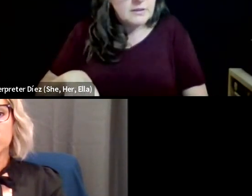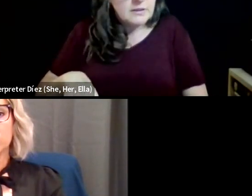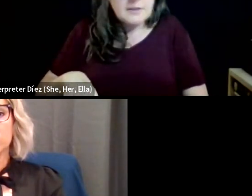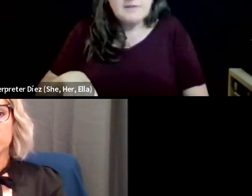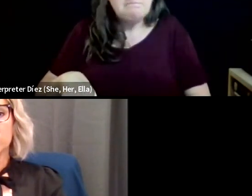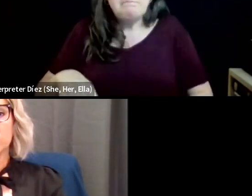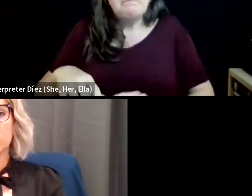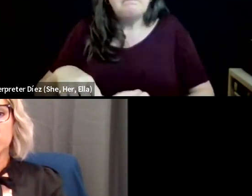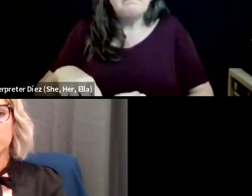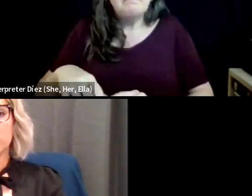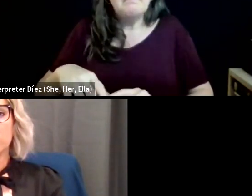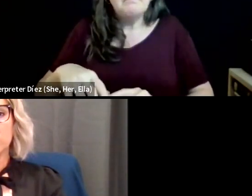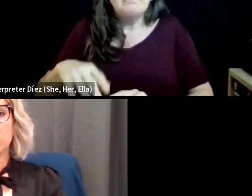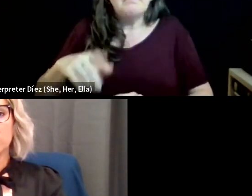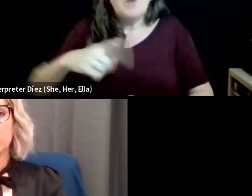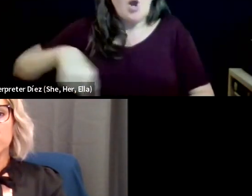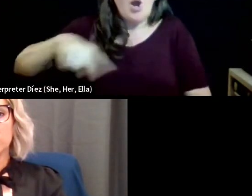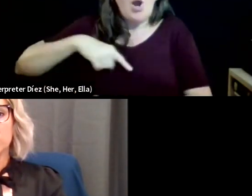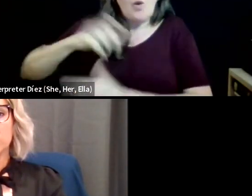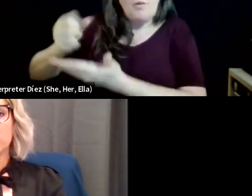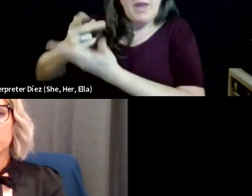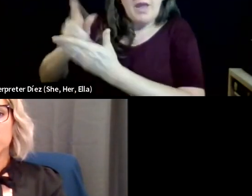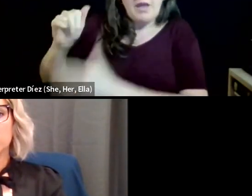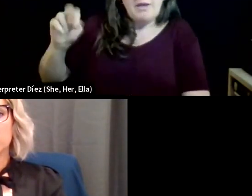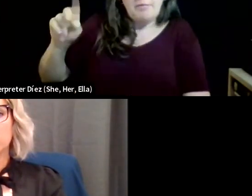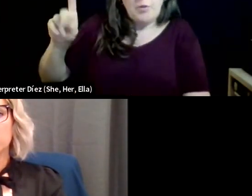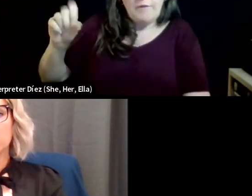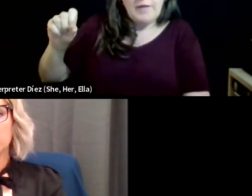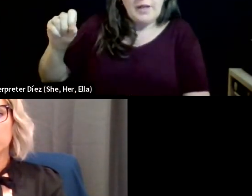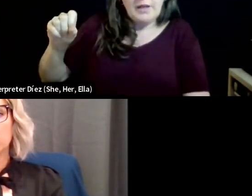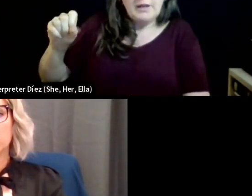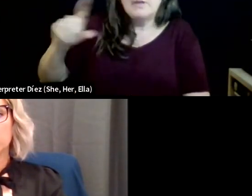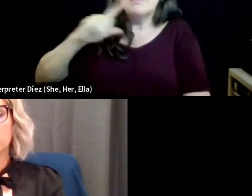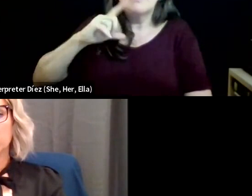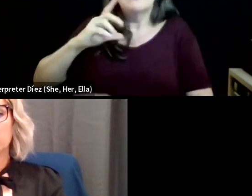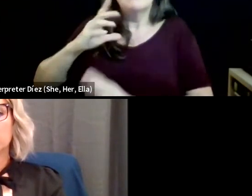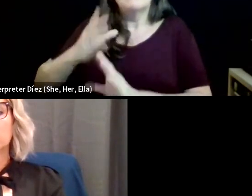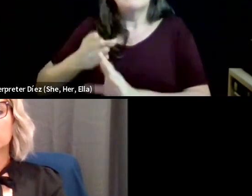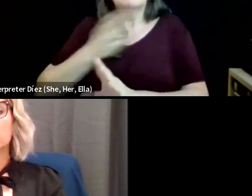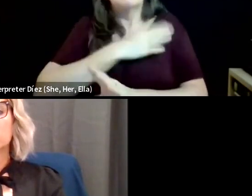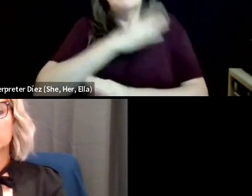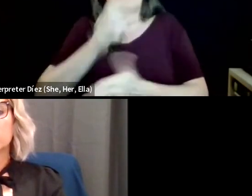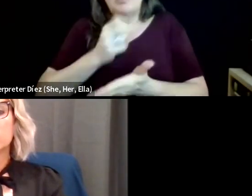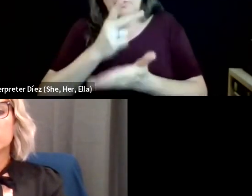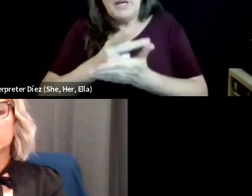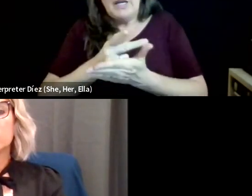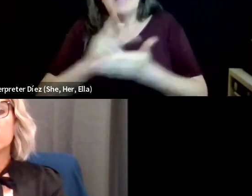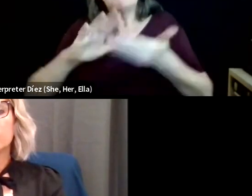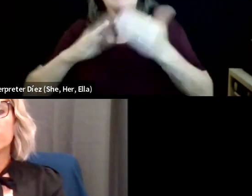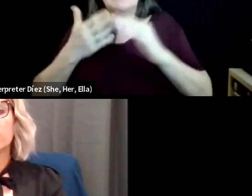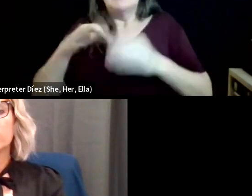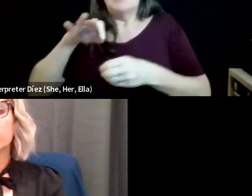Well, what I mean by pre-approval is the community voted to approve-